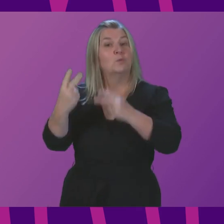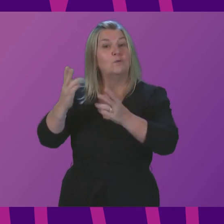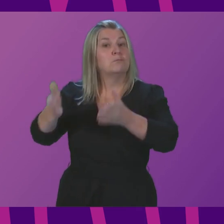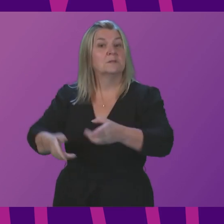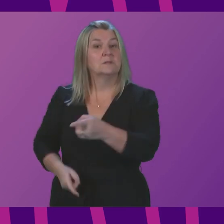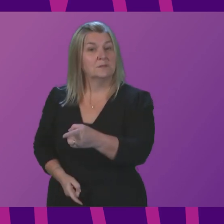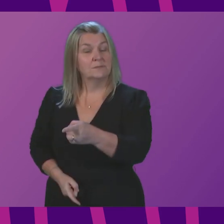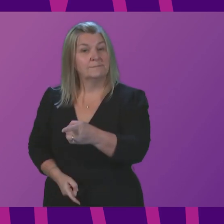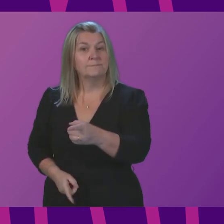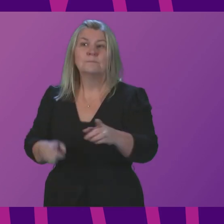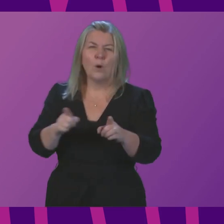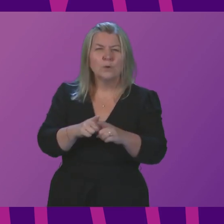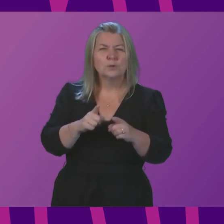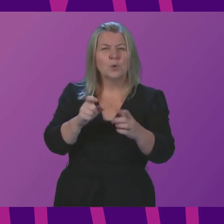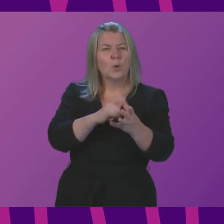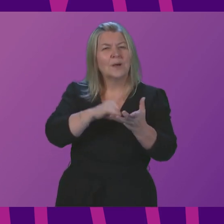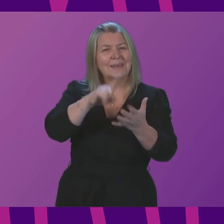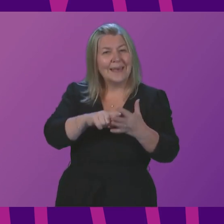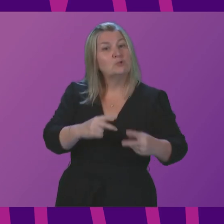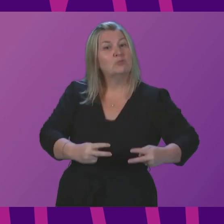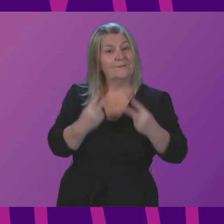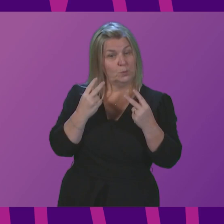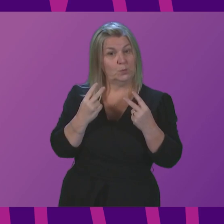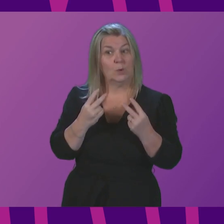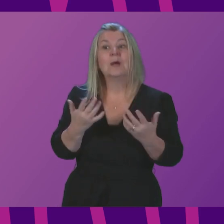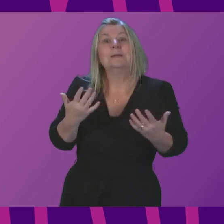review that were undertaken previously, and now the independent statutory public inquiry,